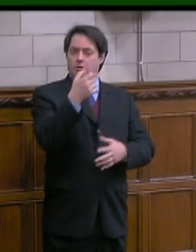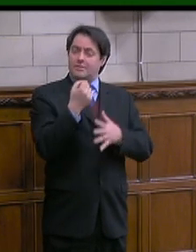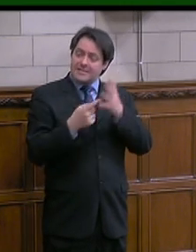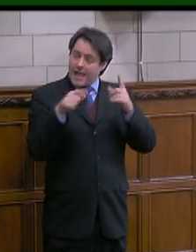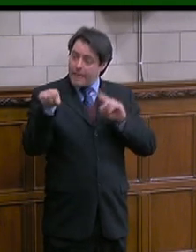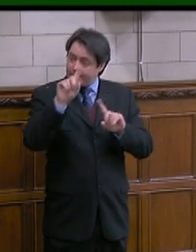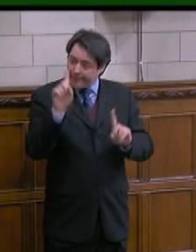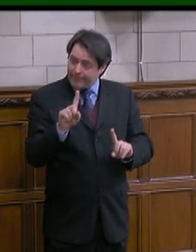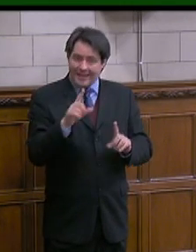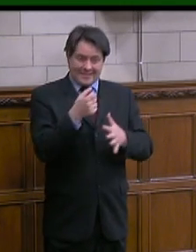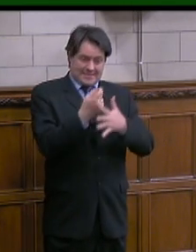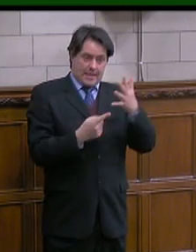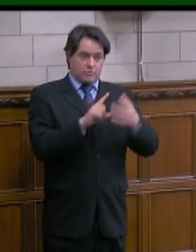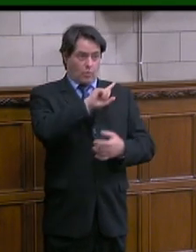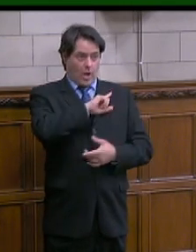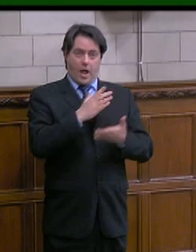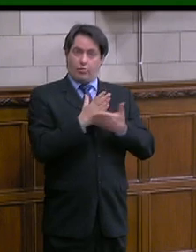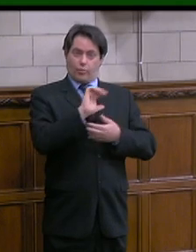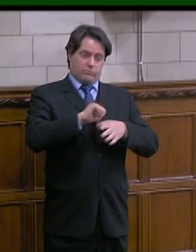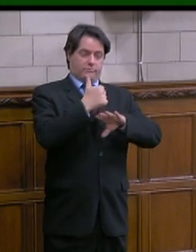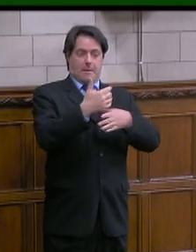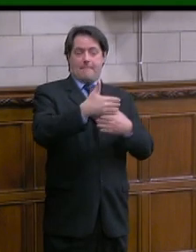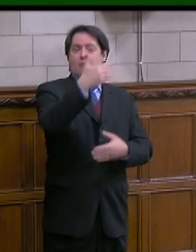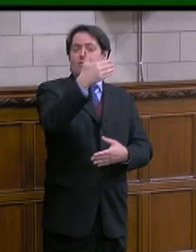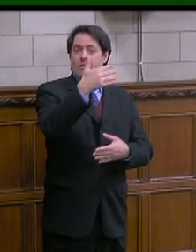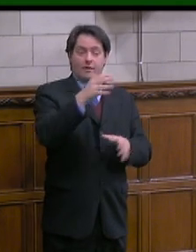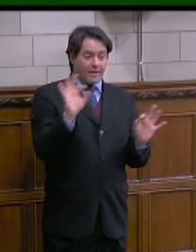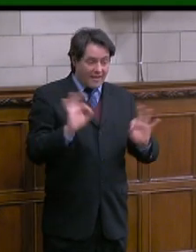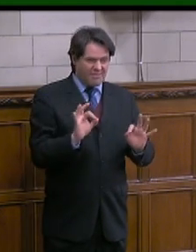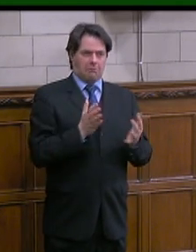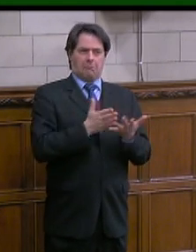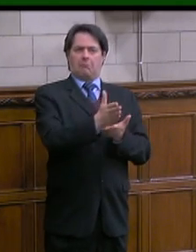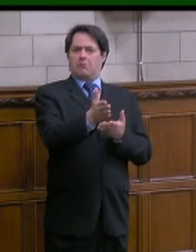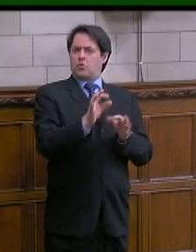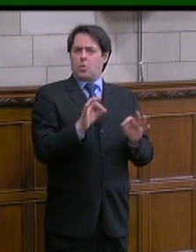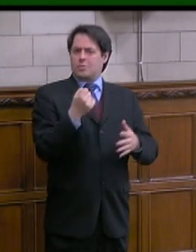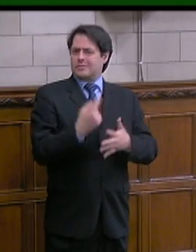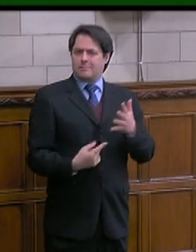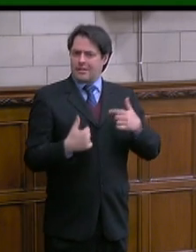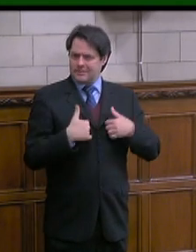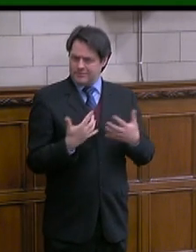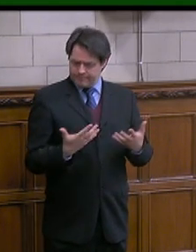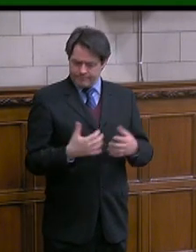People are not disabled, except by the barriers we create for them. I thank my hon.